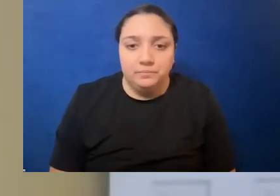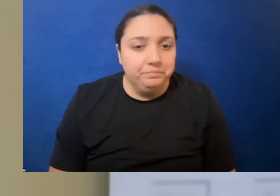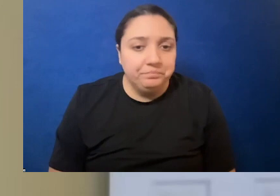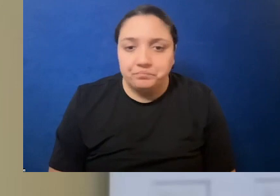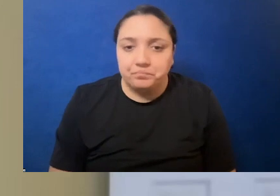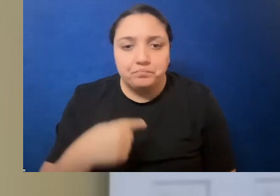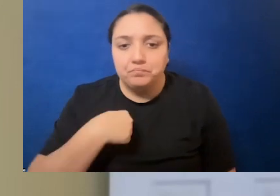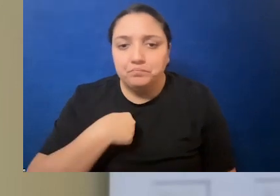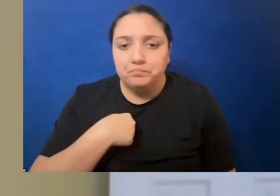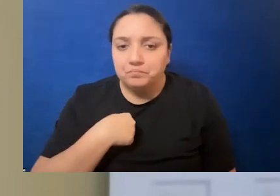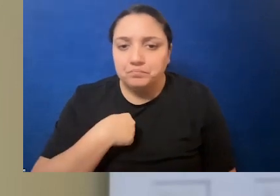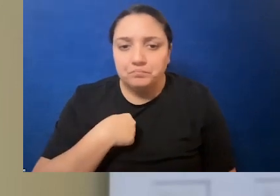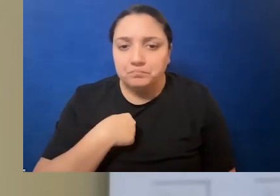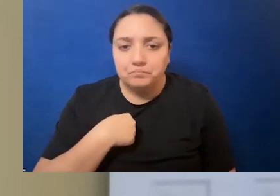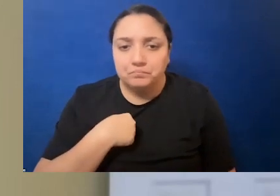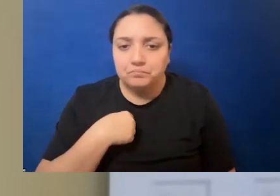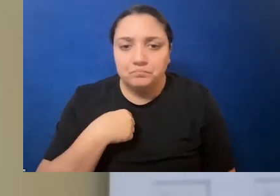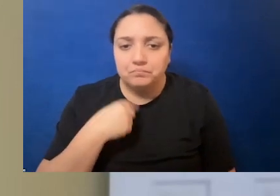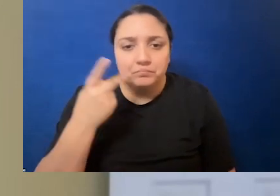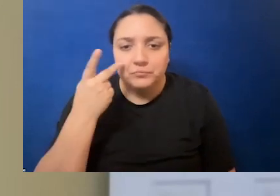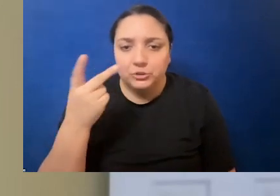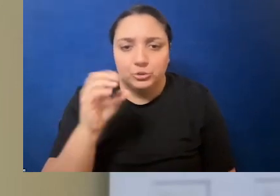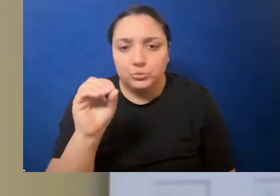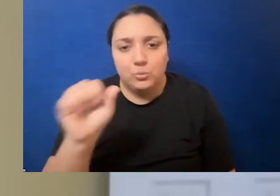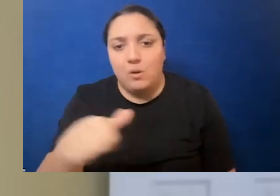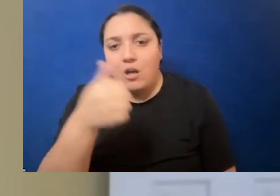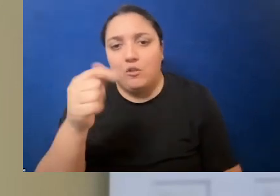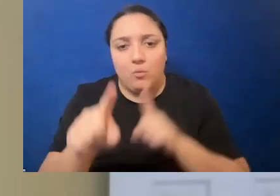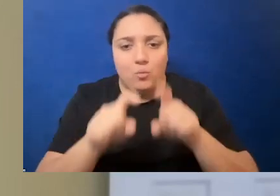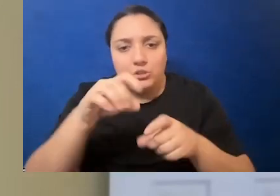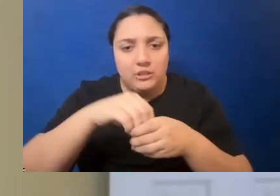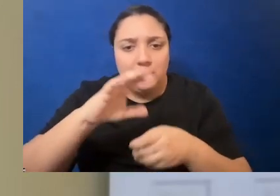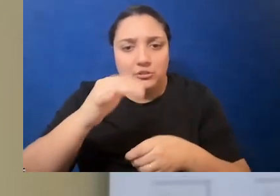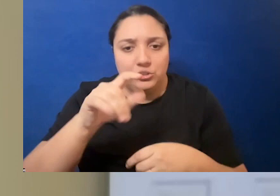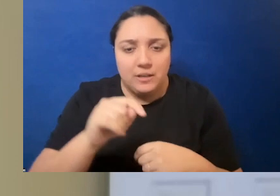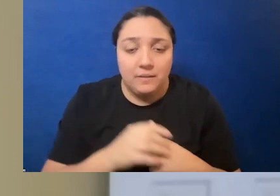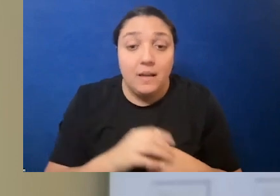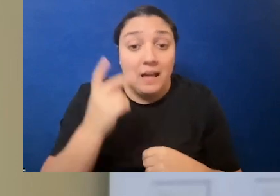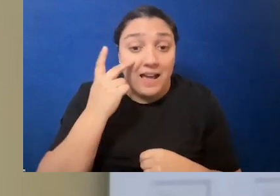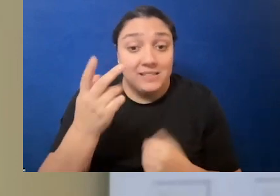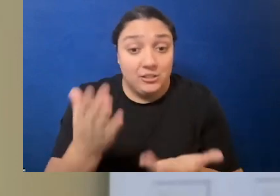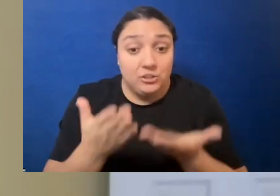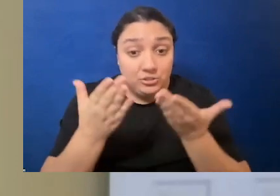I AM NOT SEEING ANY OTHER QUESTIONS IN THE CHAT. I AM SEEING A SUGGESTION THAT